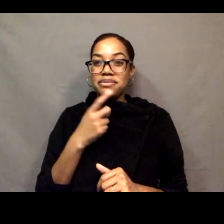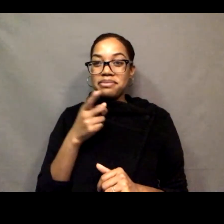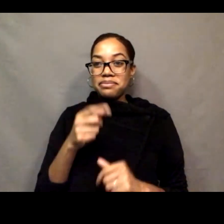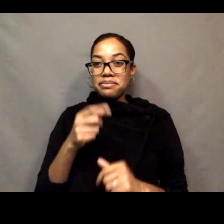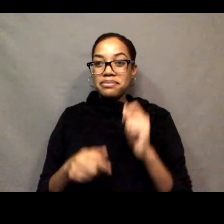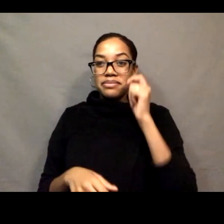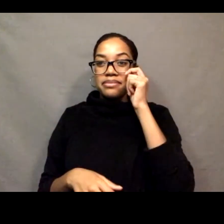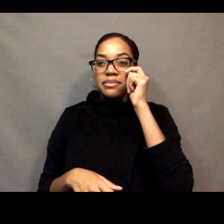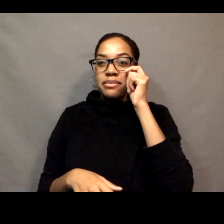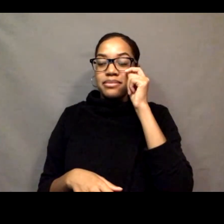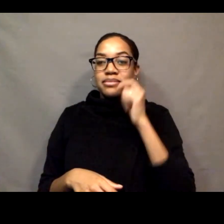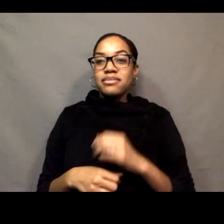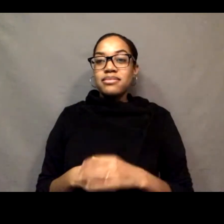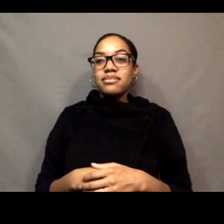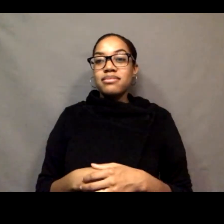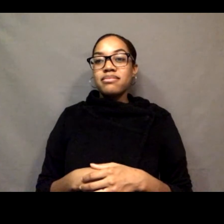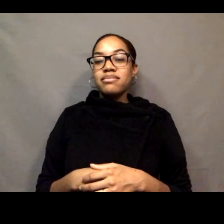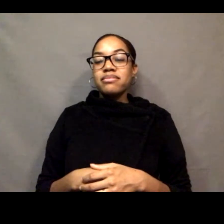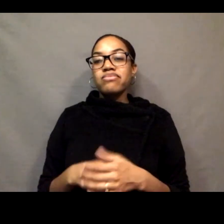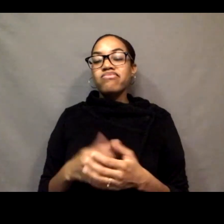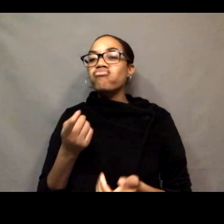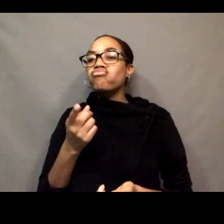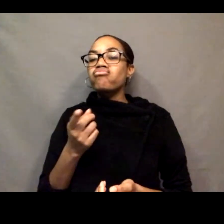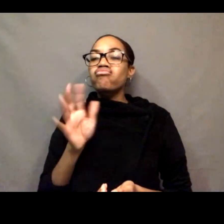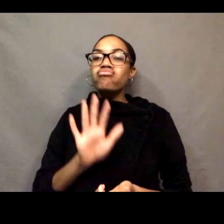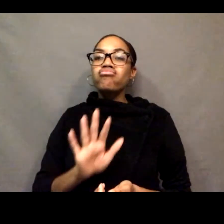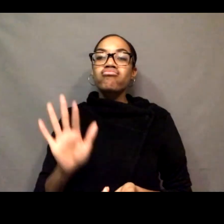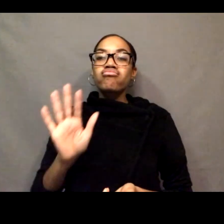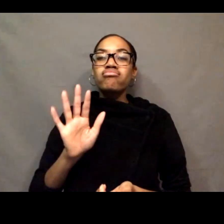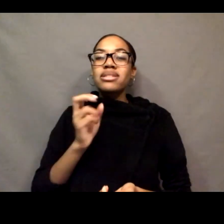and this is about maybe half as big as they can get.